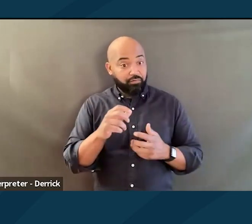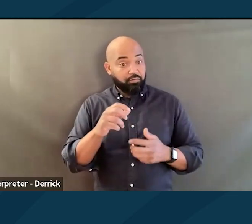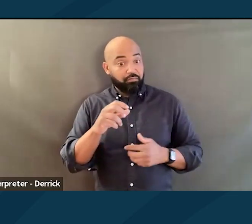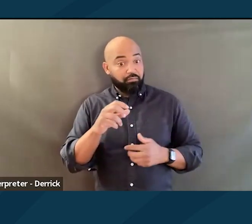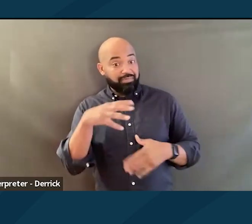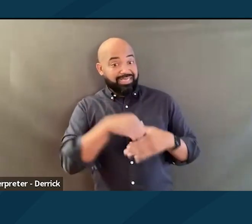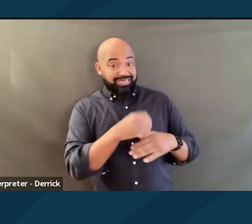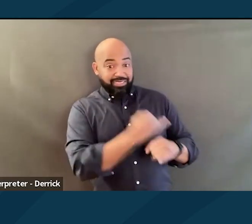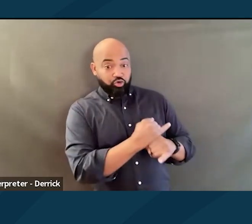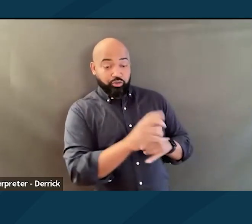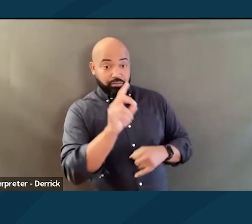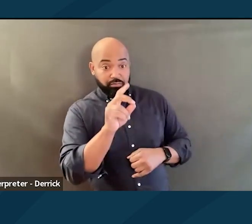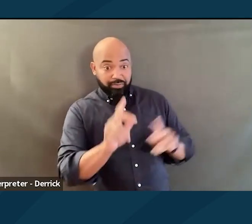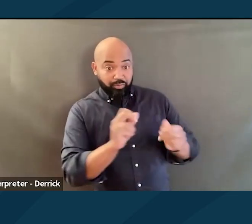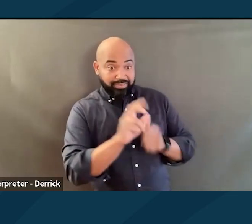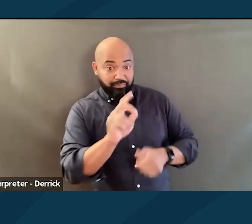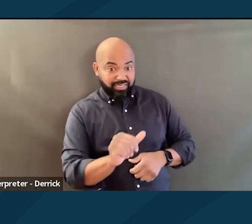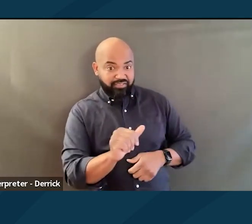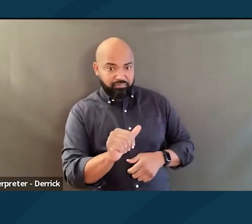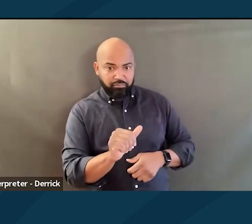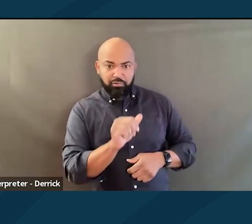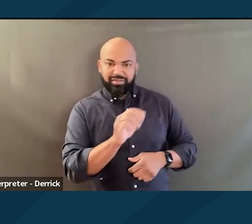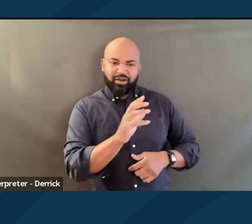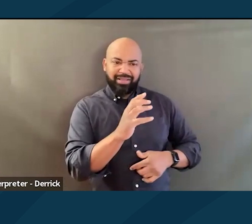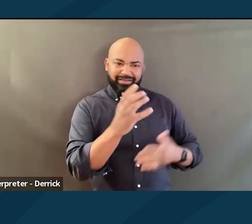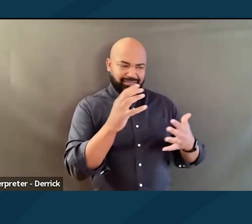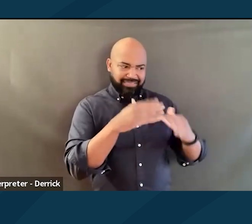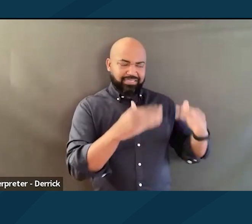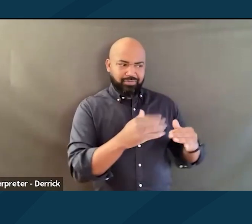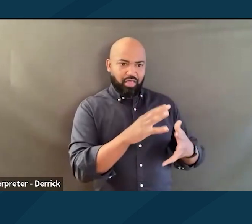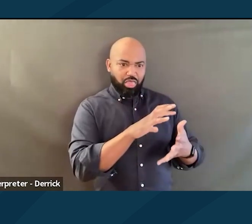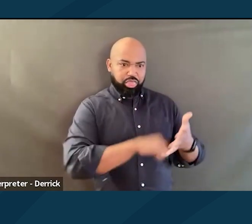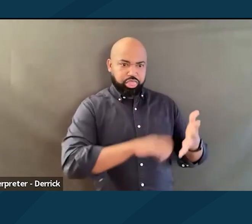The Trump Administration recently rescinded a federal staffing requirement for nursing